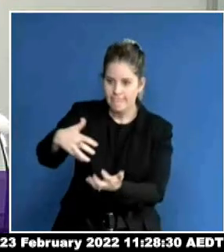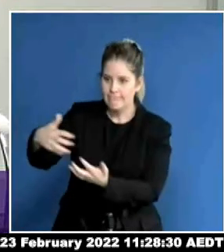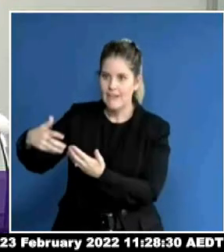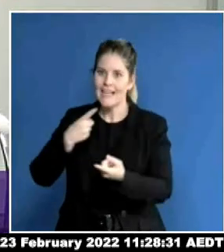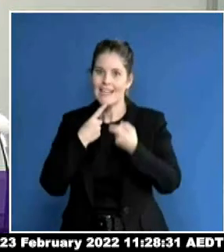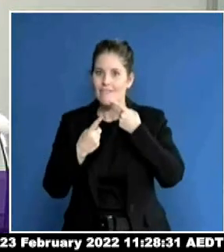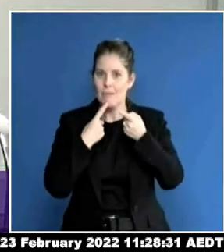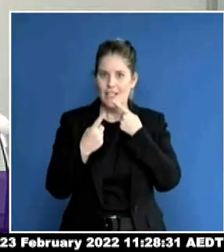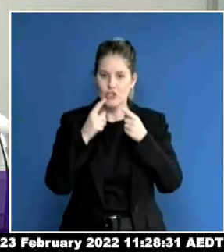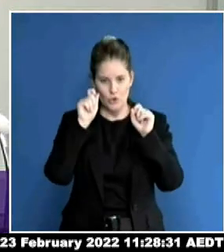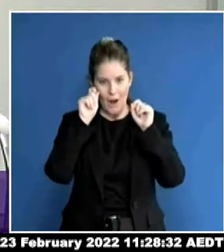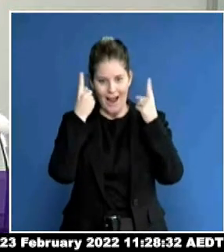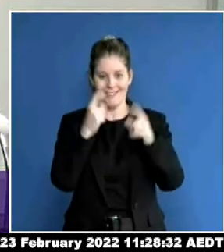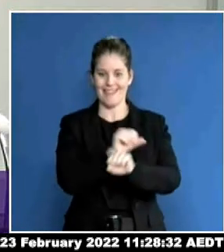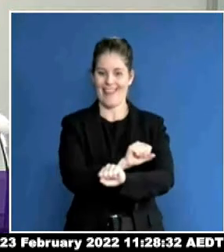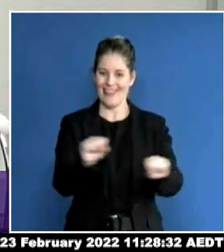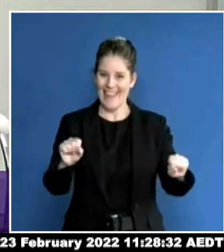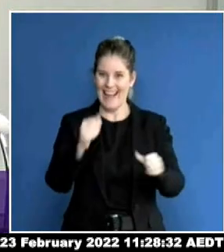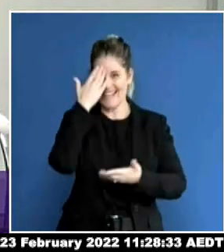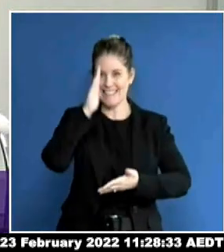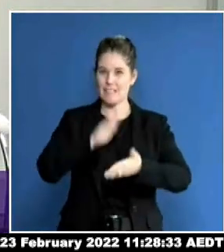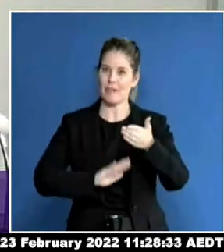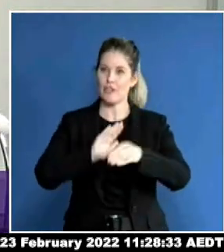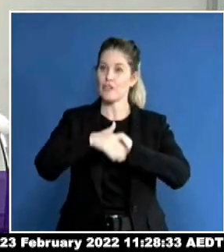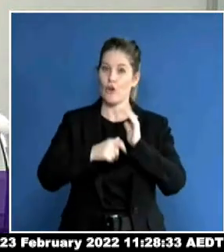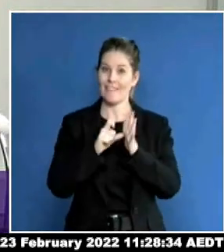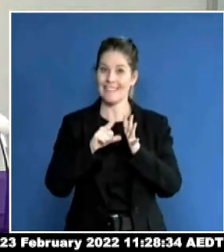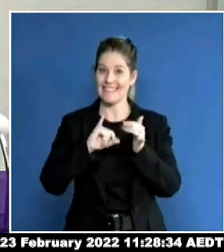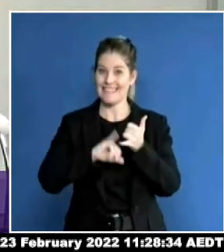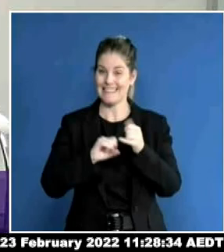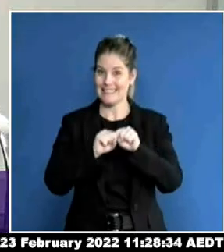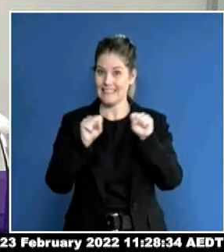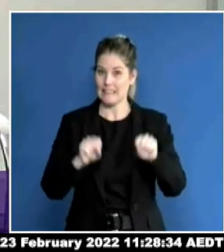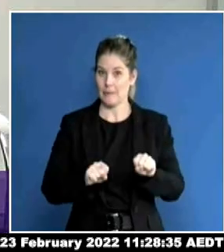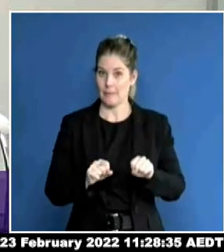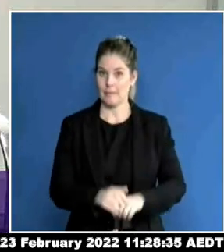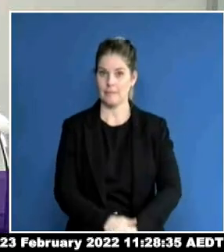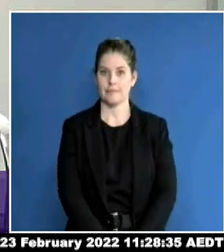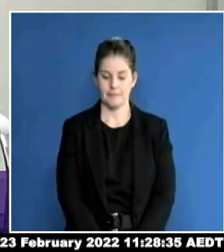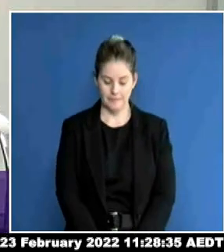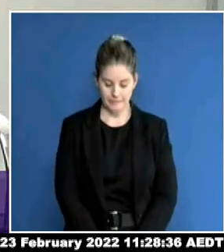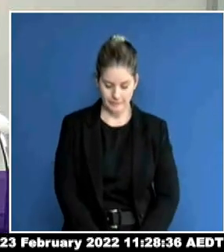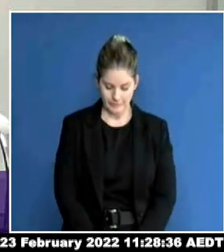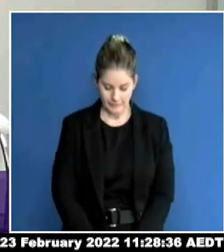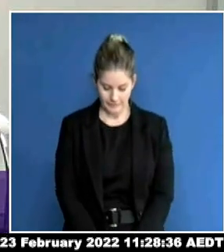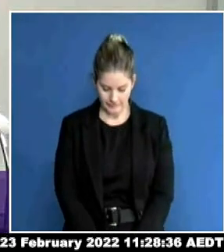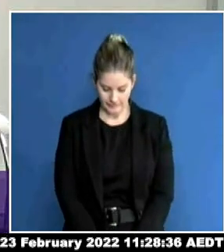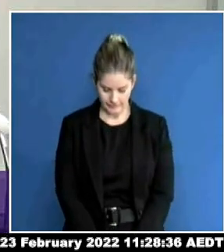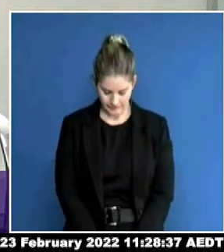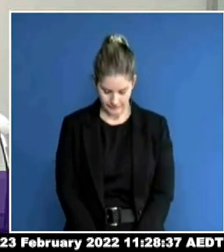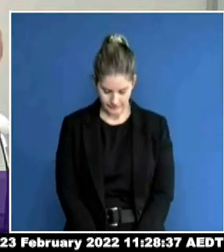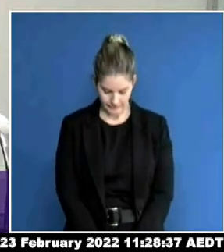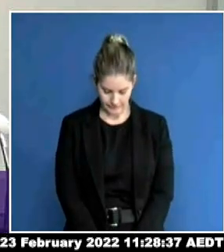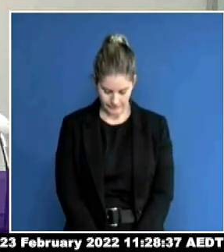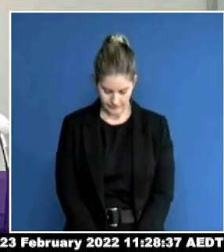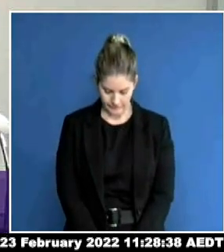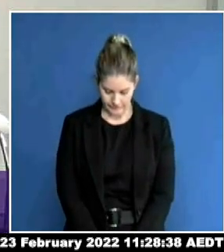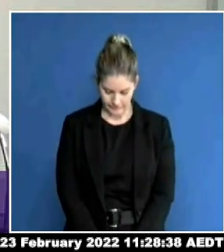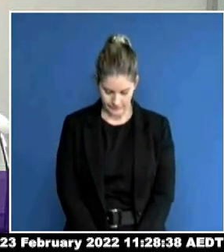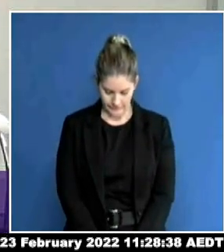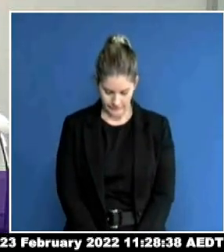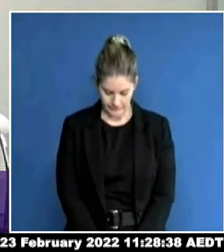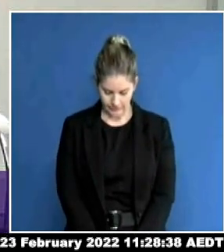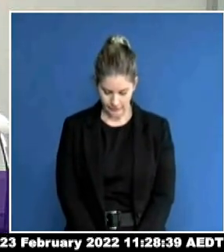Thank you.